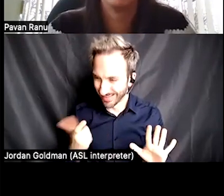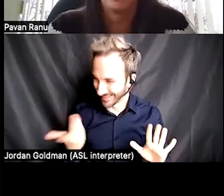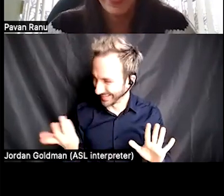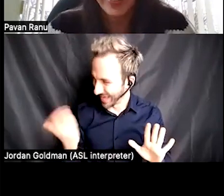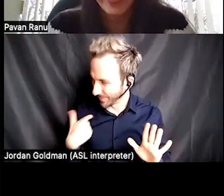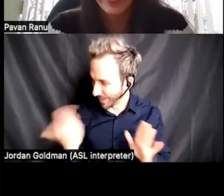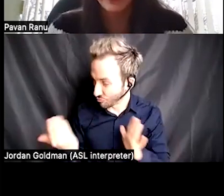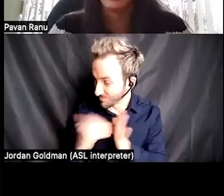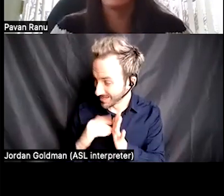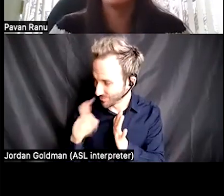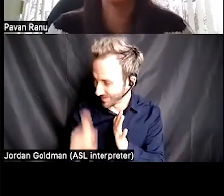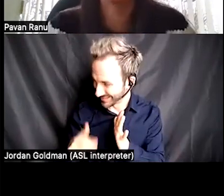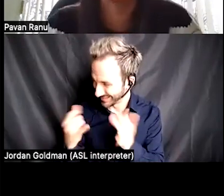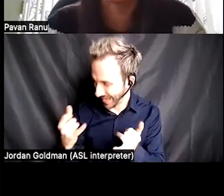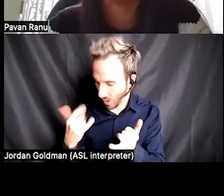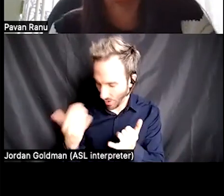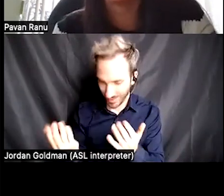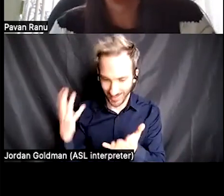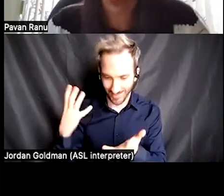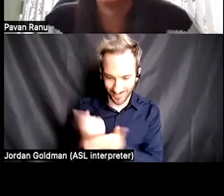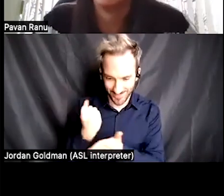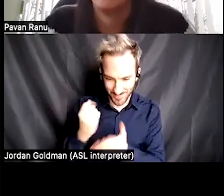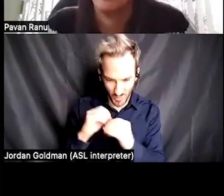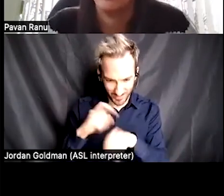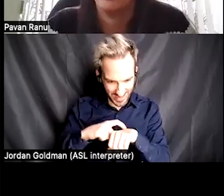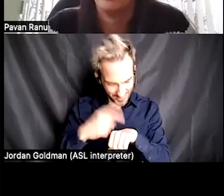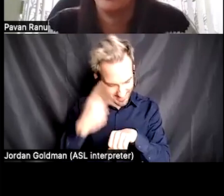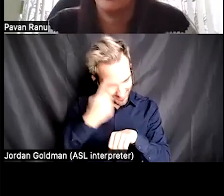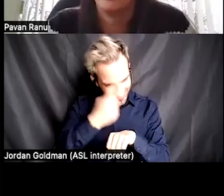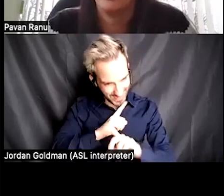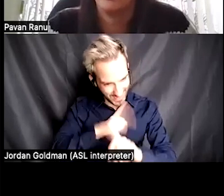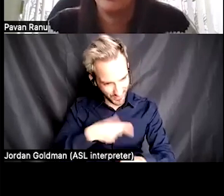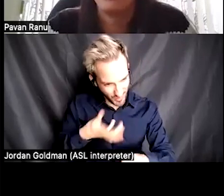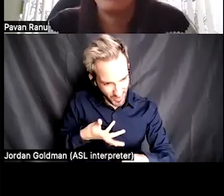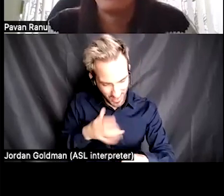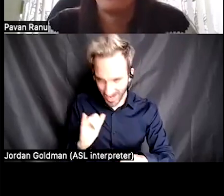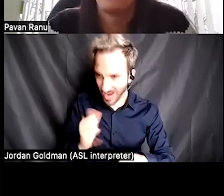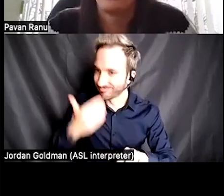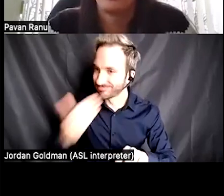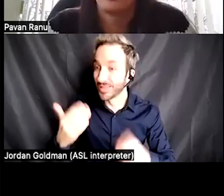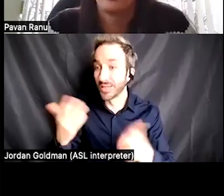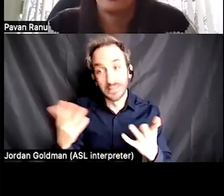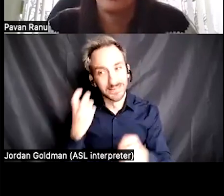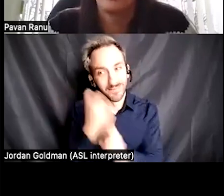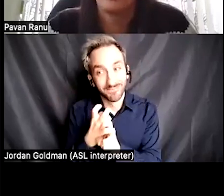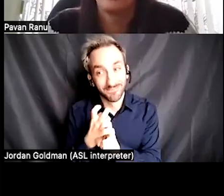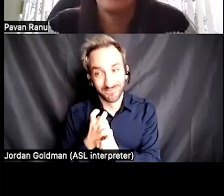Pavan: It's a tough question. Monique: It is really tough. I think